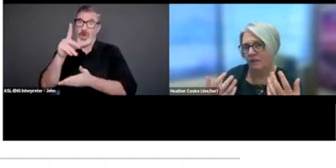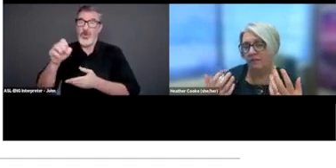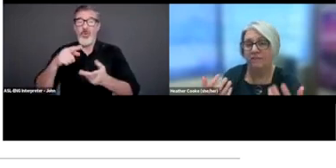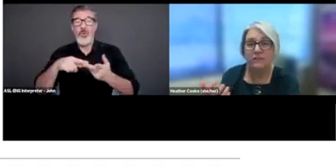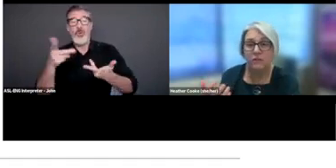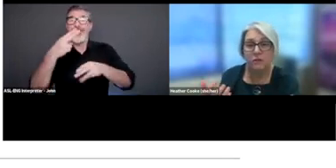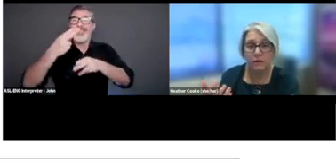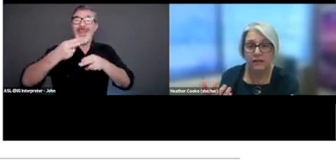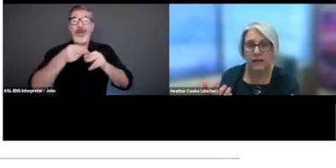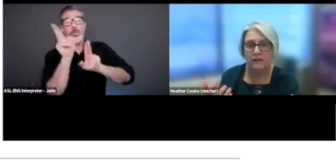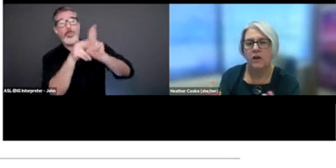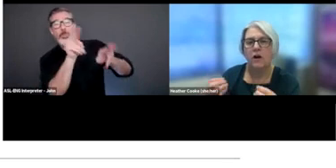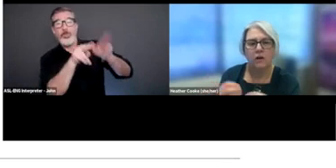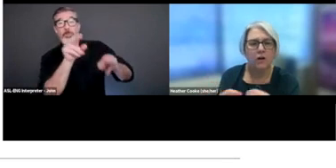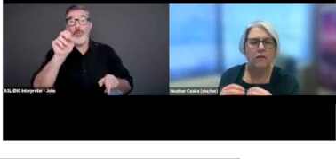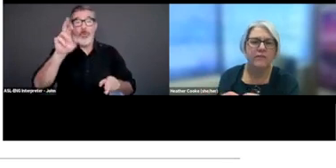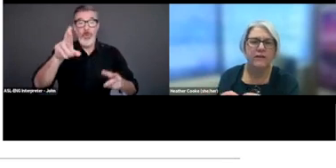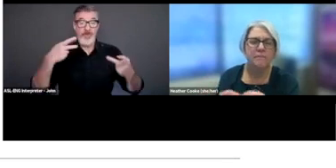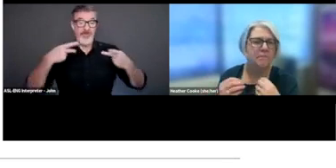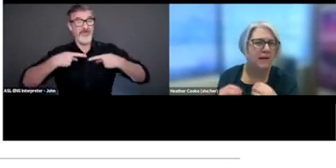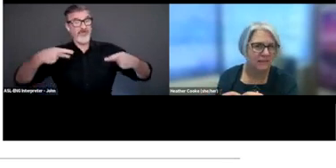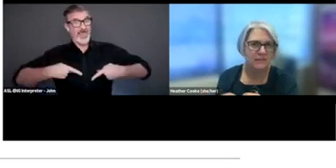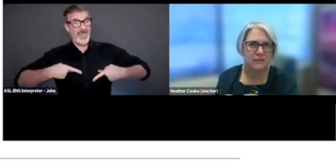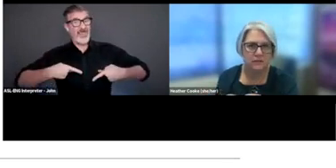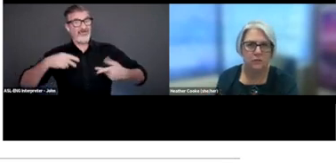unnecessary physical content are all very masculine notions of